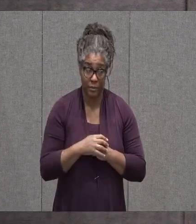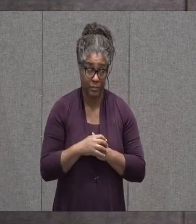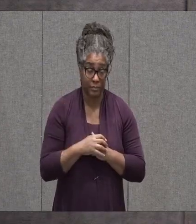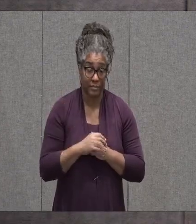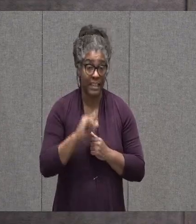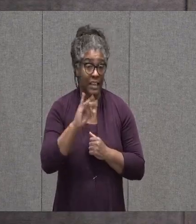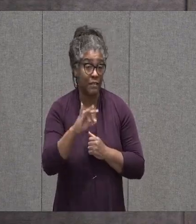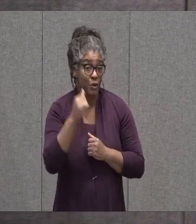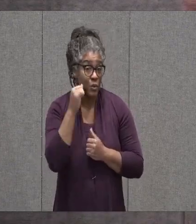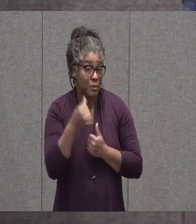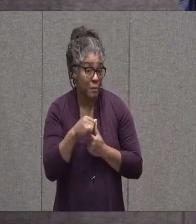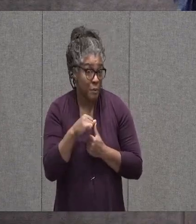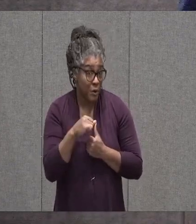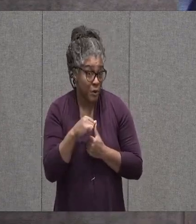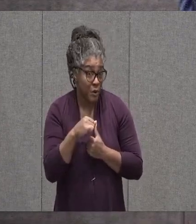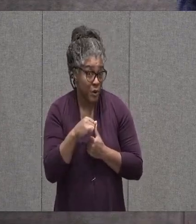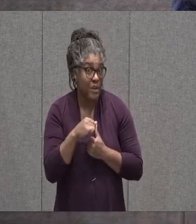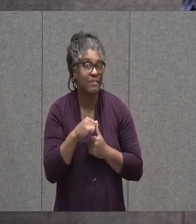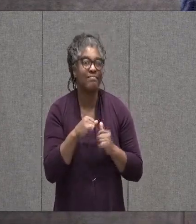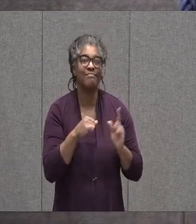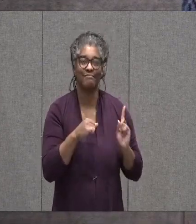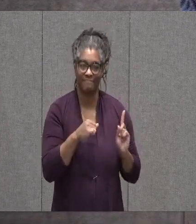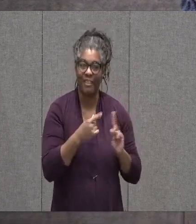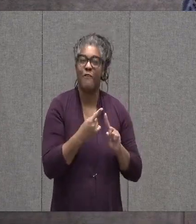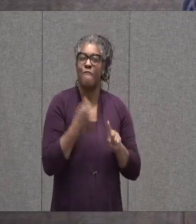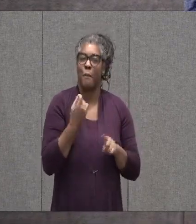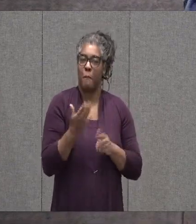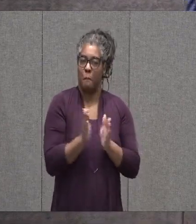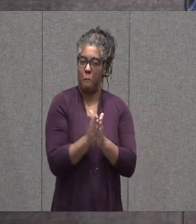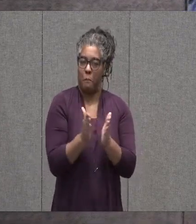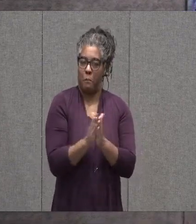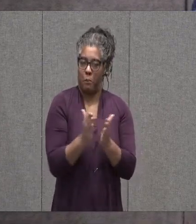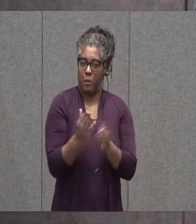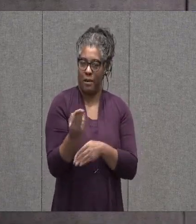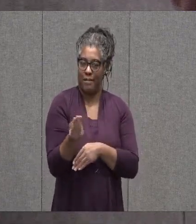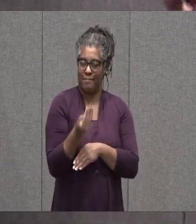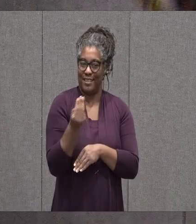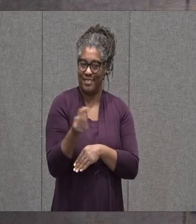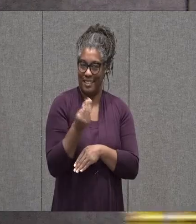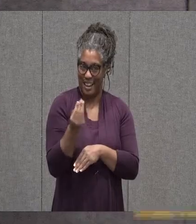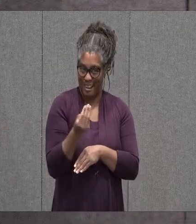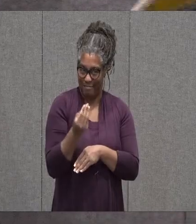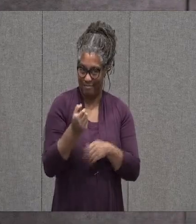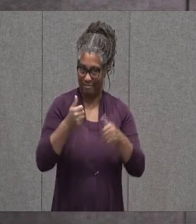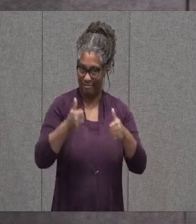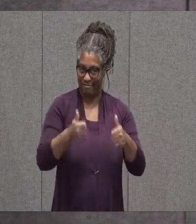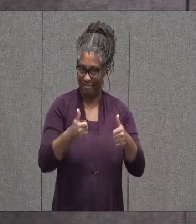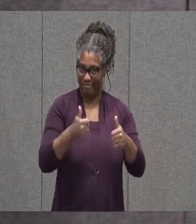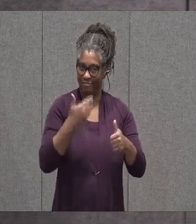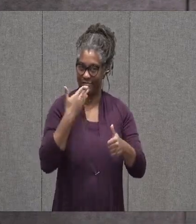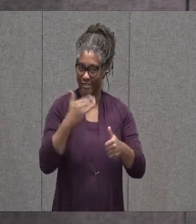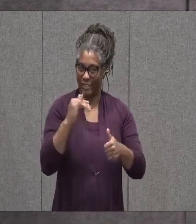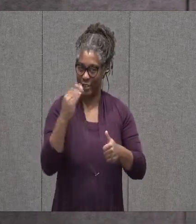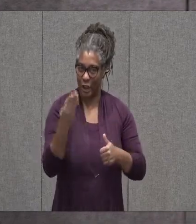If you remembered that it was in the book that we read on Monday, you are doing great. So, that was in there,